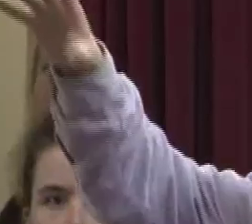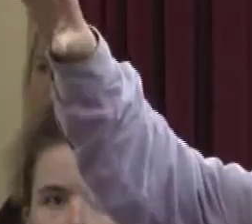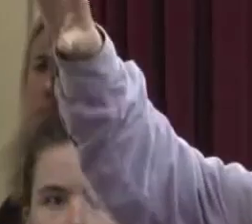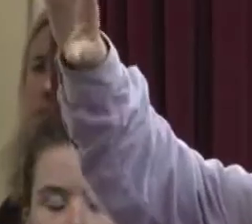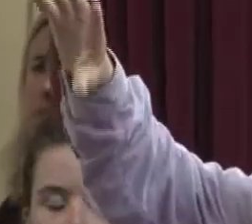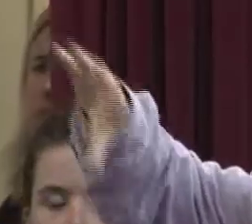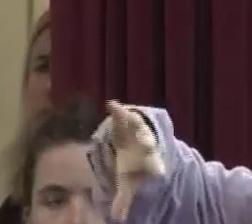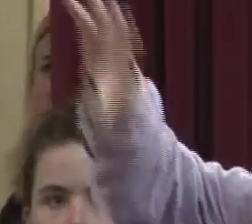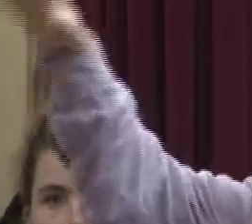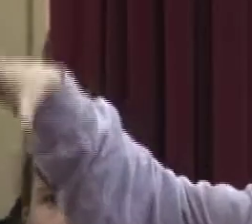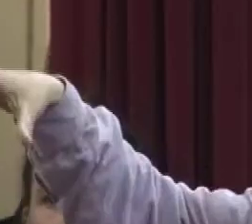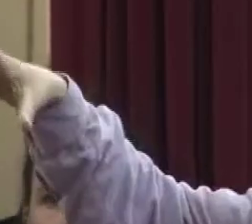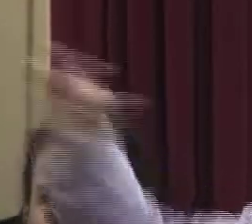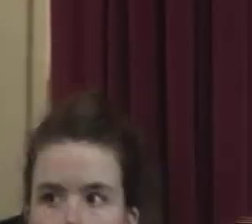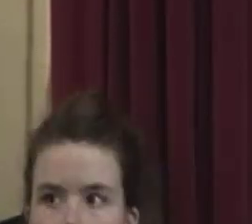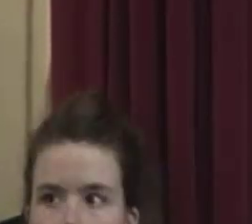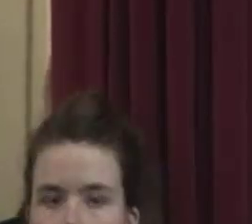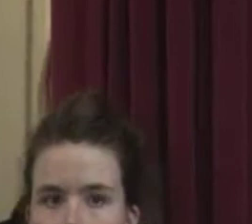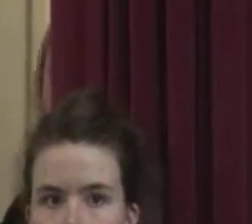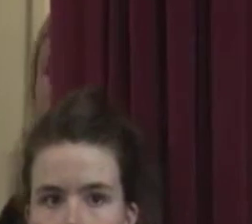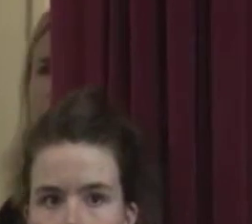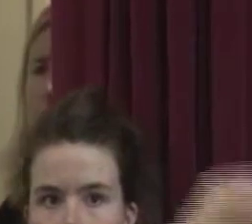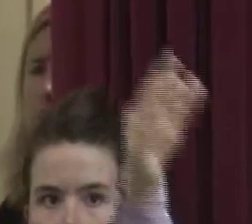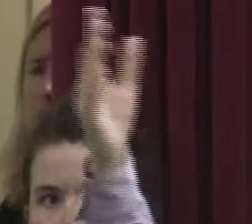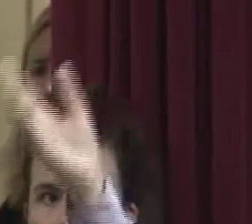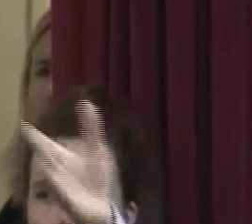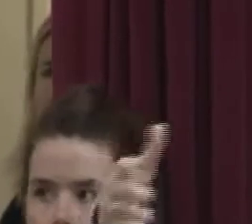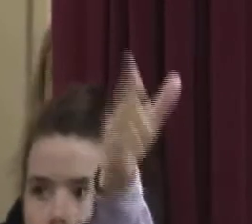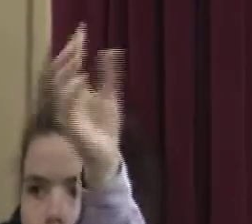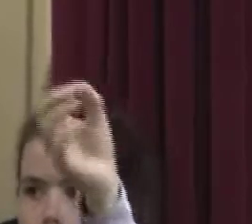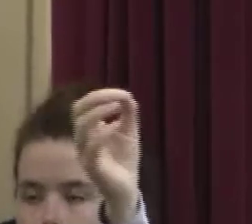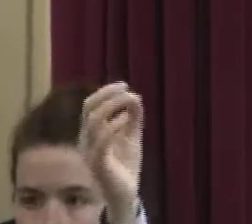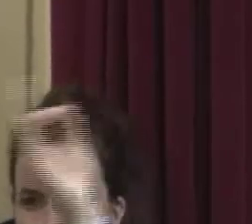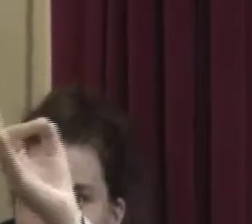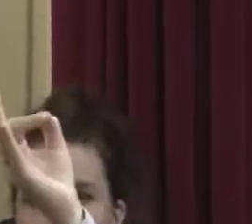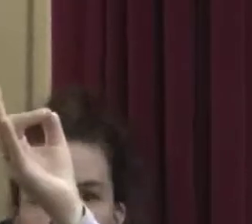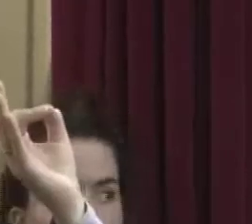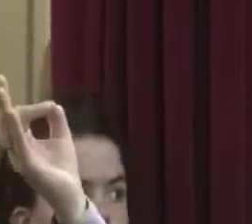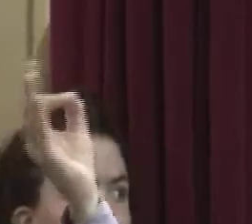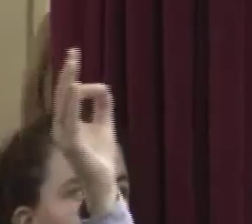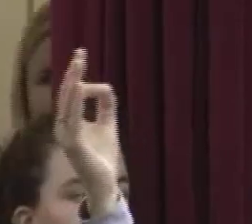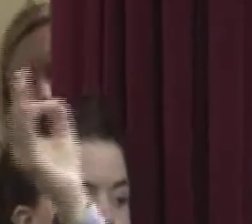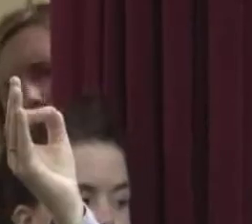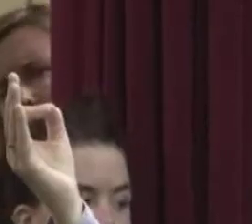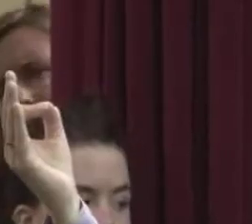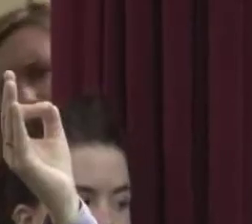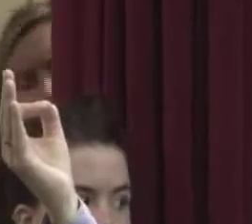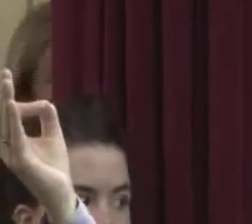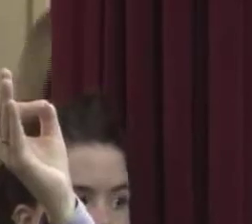...can I get a new subsidy for my rent... so I at least have something to live on?